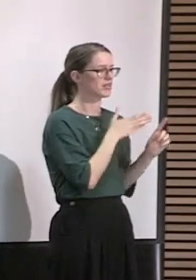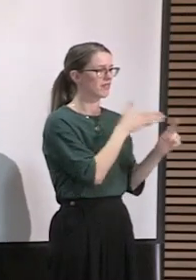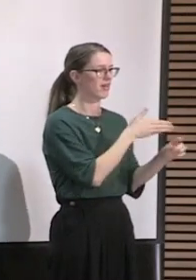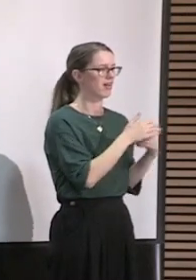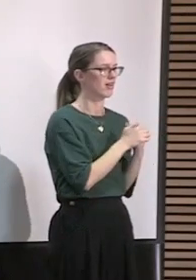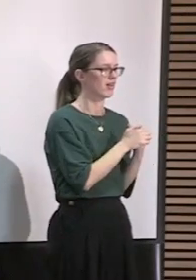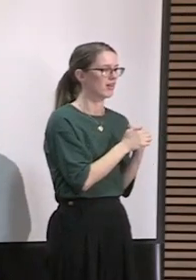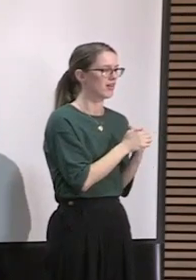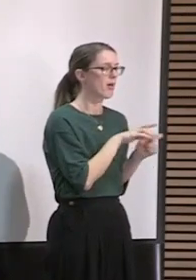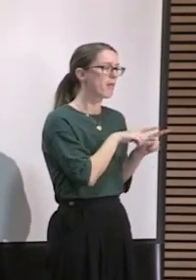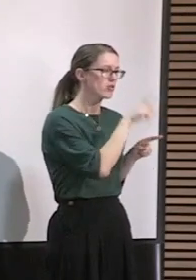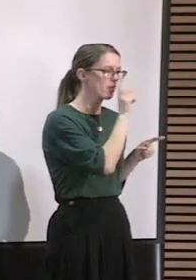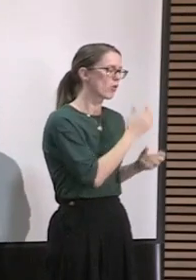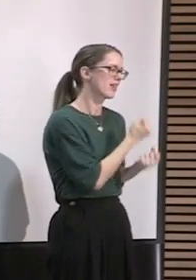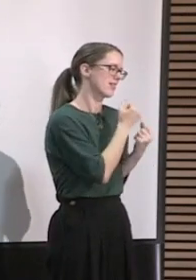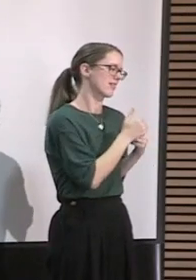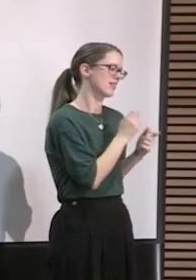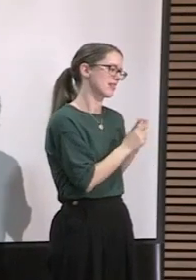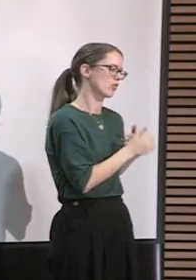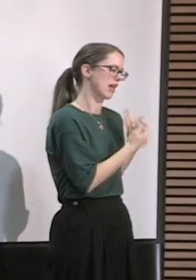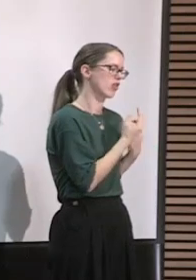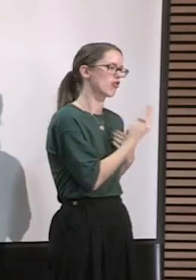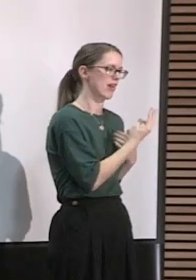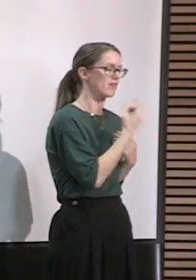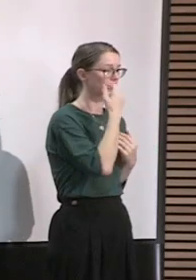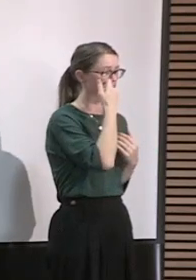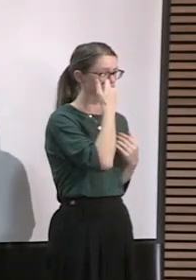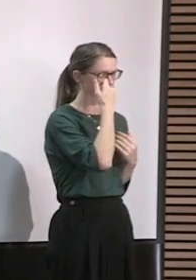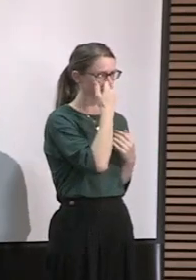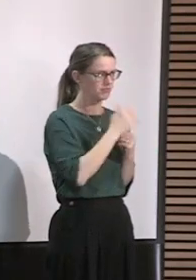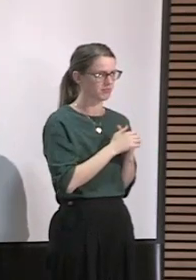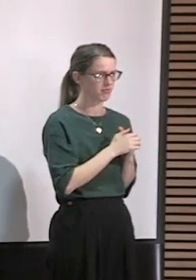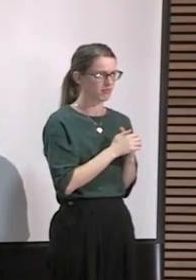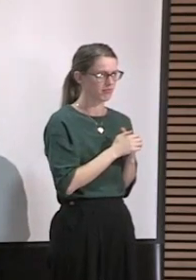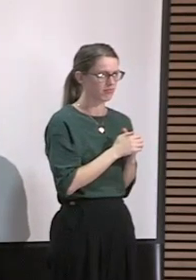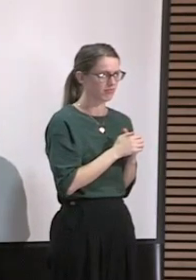people refusing Day 12 tests, you can do a process of maths to identify that the vast